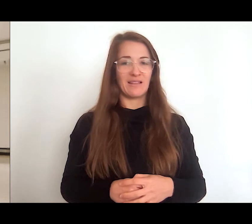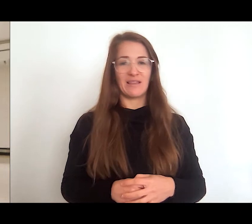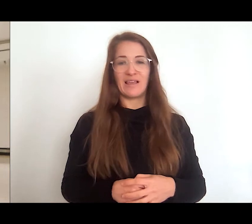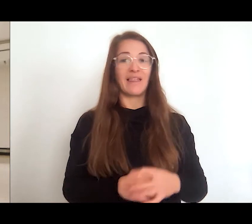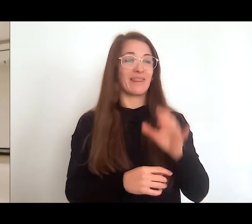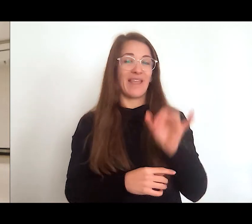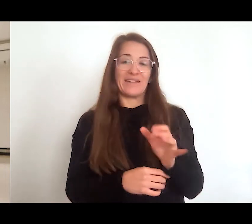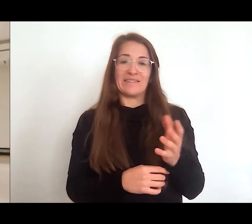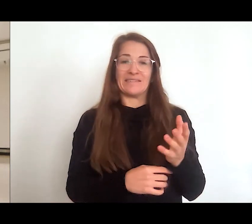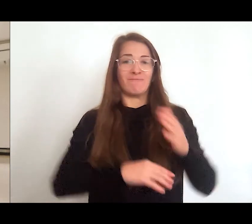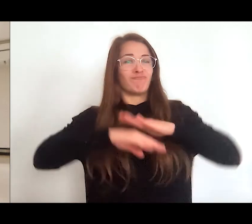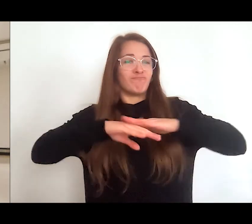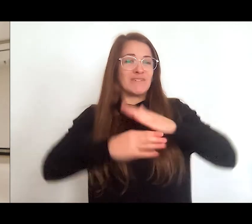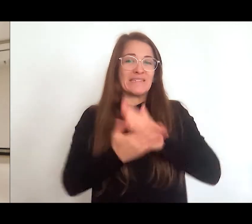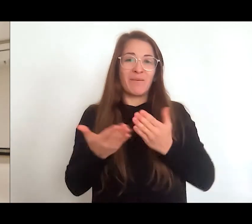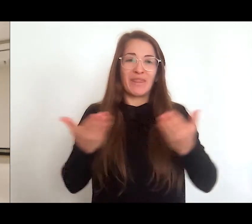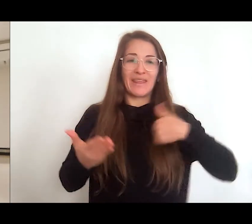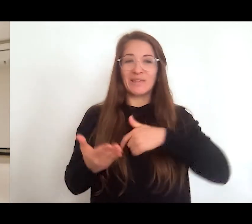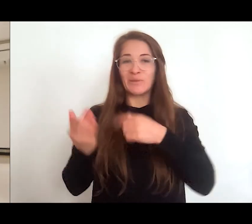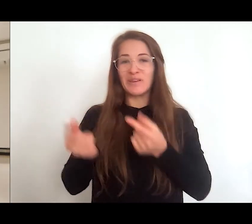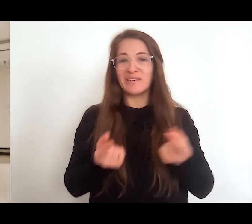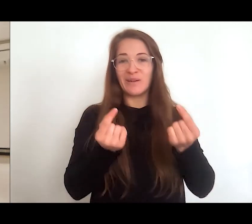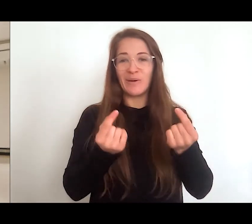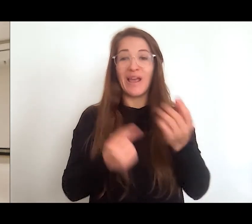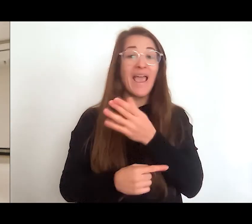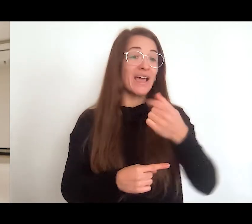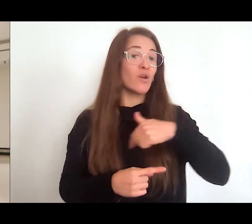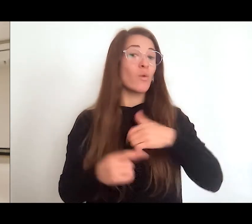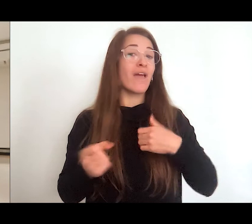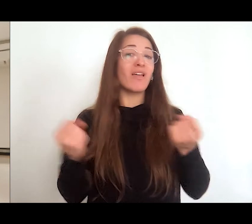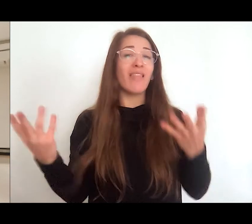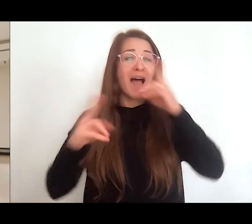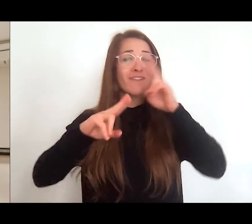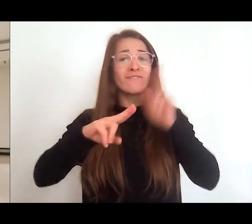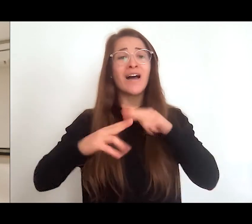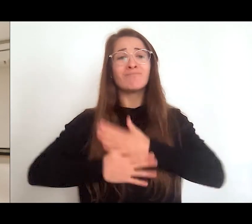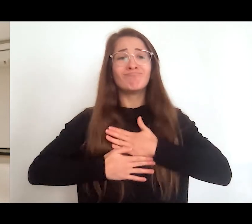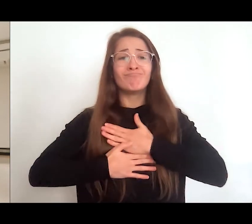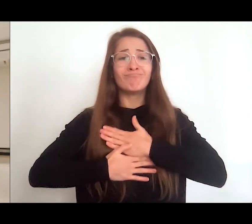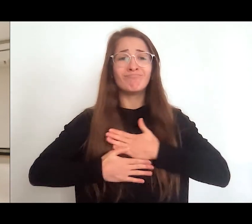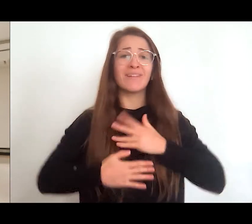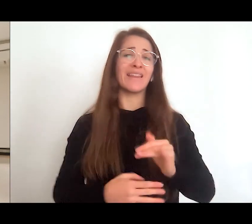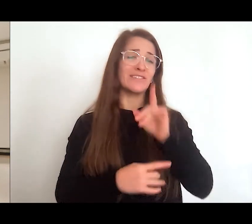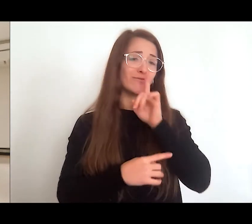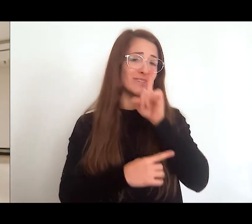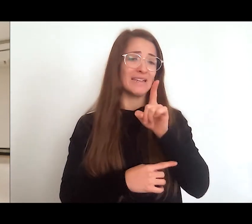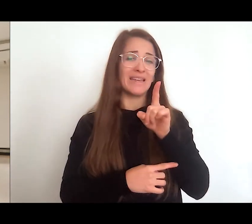ORGANIZATION AND SO THOSE ARE JUST SOME OF THE THINGS THAT WE DO. AND WE HAVE A LOT OF FUN, WHICH